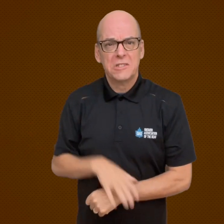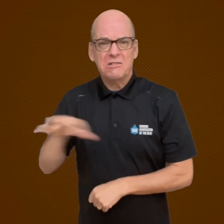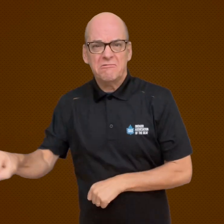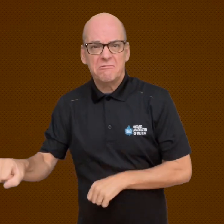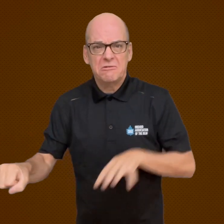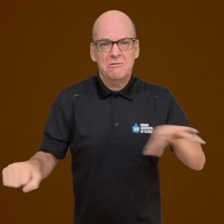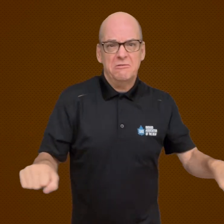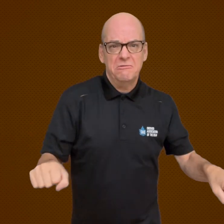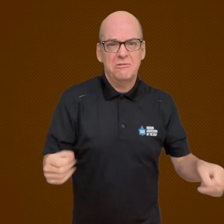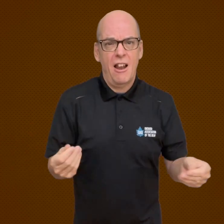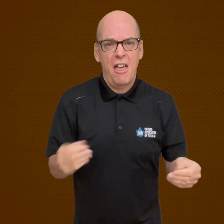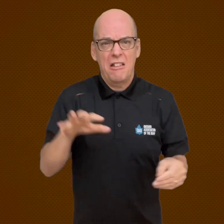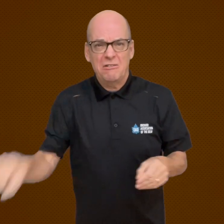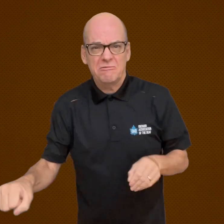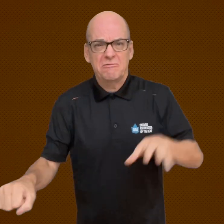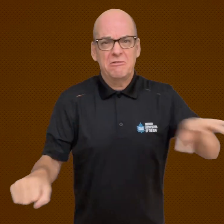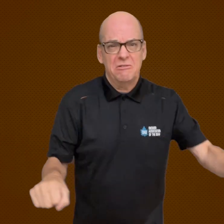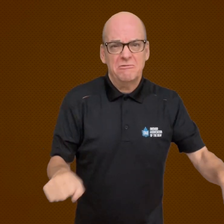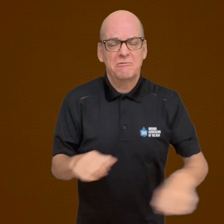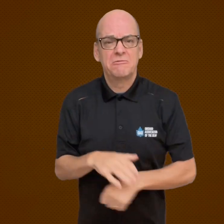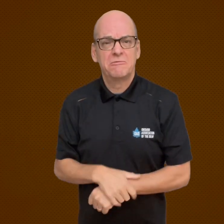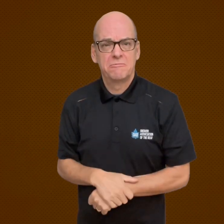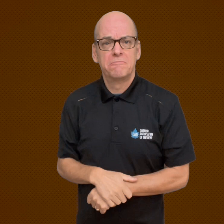And then they arrogantly kept on taking over various pieces of land in this country.